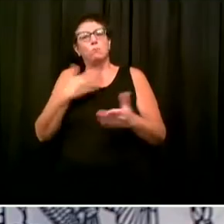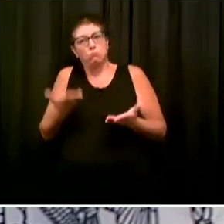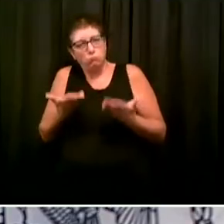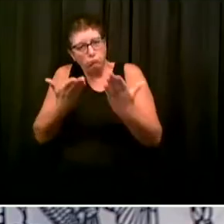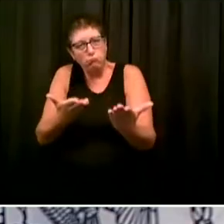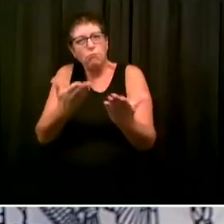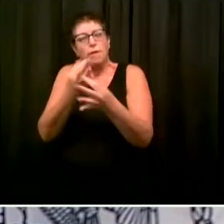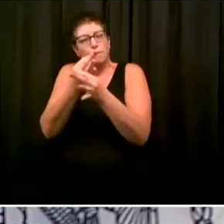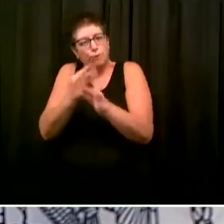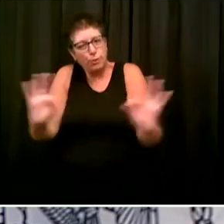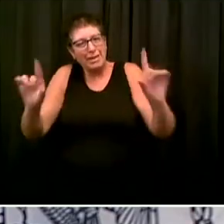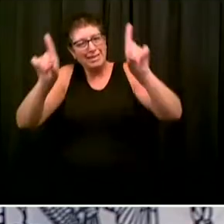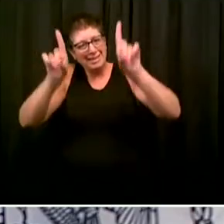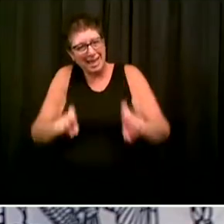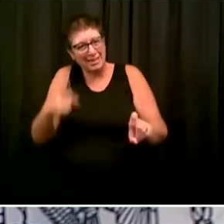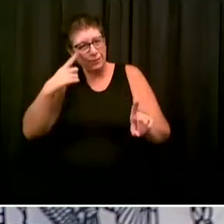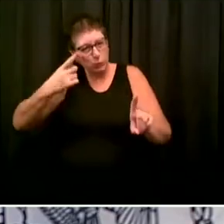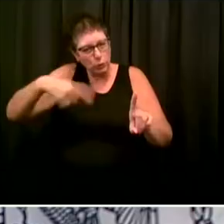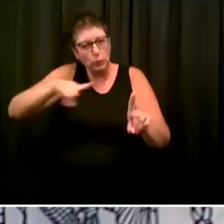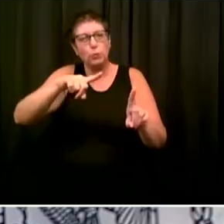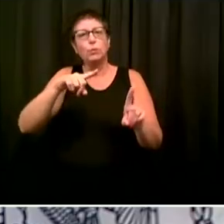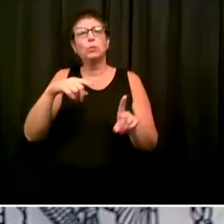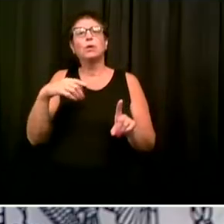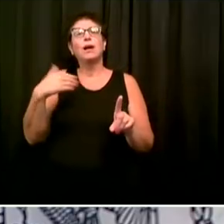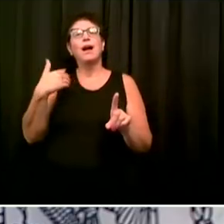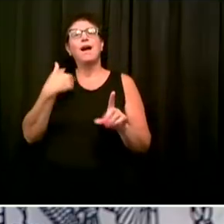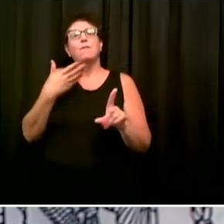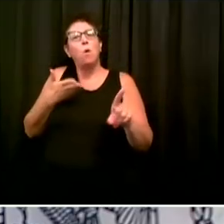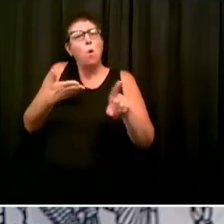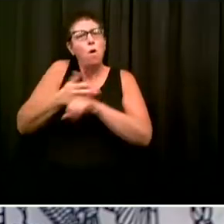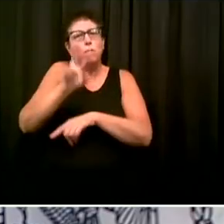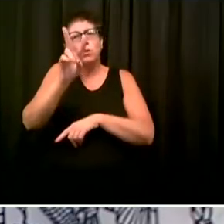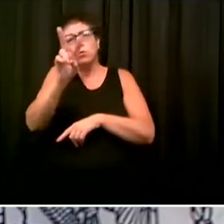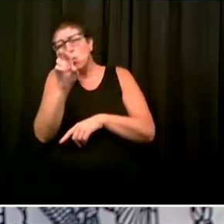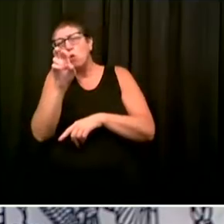LET'S JUST TALK ABOUT THE OTHER PIECE OF THE EQUATION WHICH IS TESTING. WE WANT TO